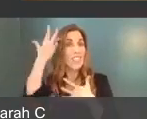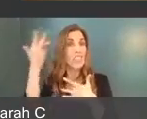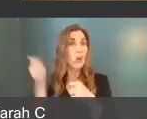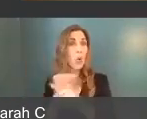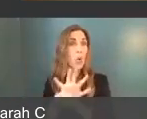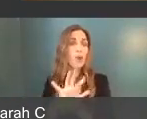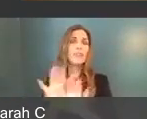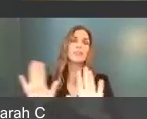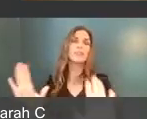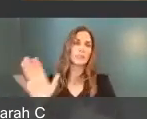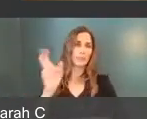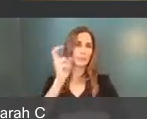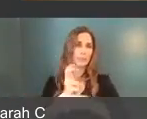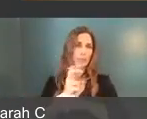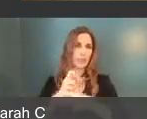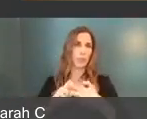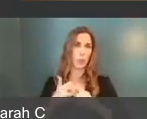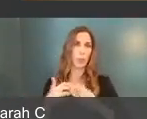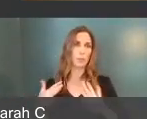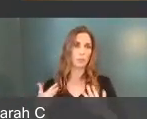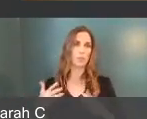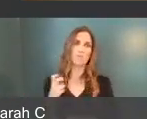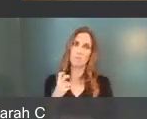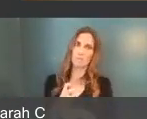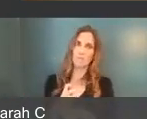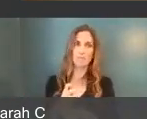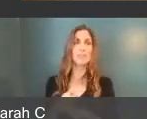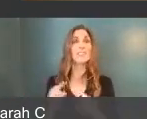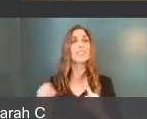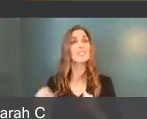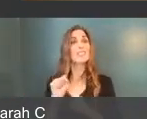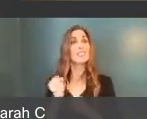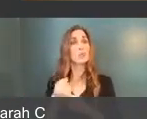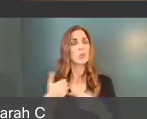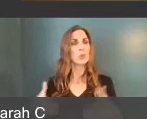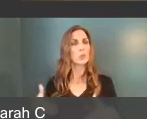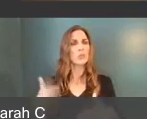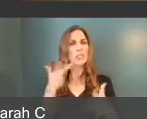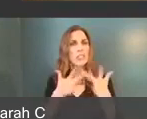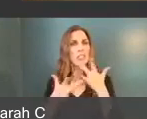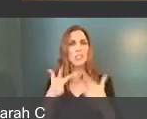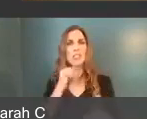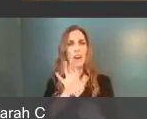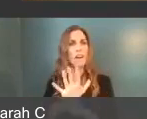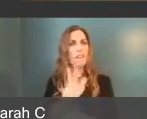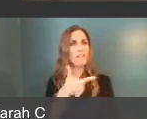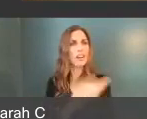problem, particularly given the extremely scarce amount of vaccine that we're receiving.